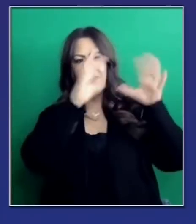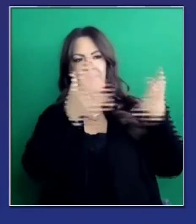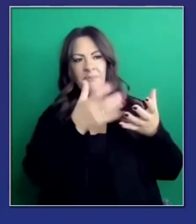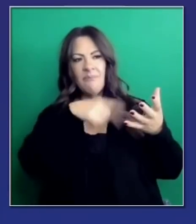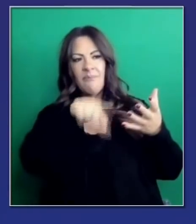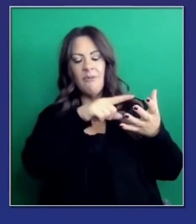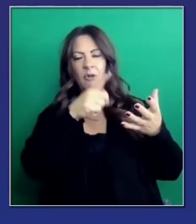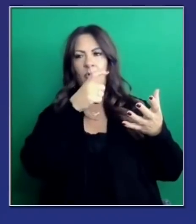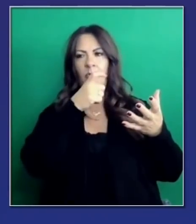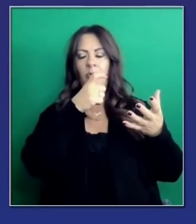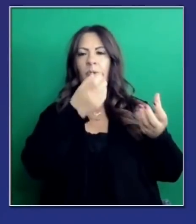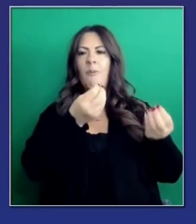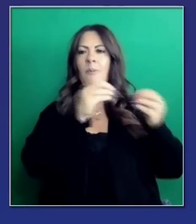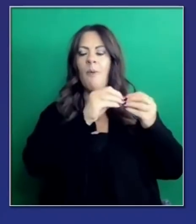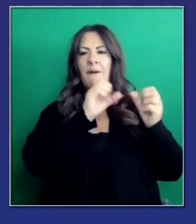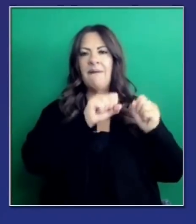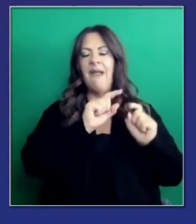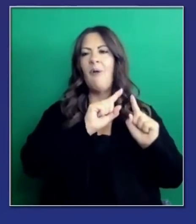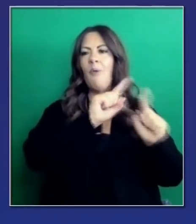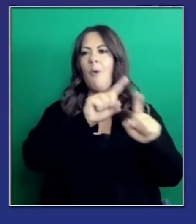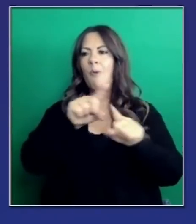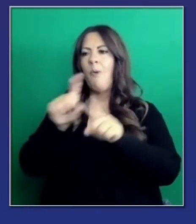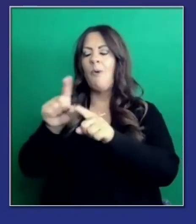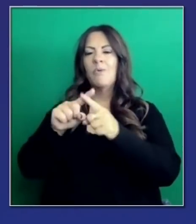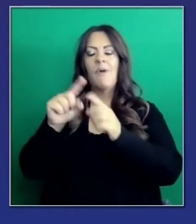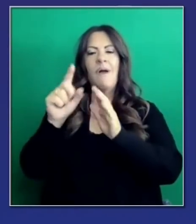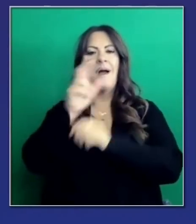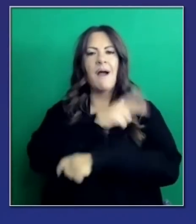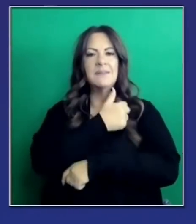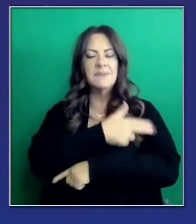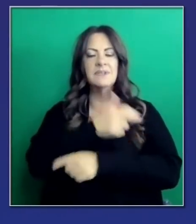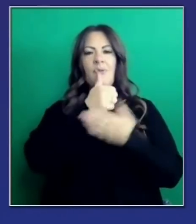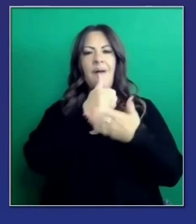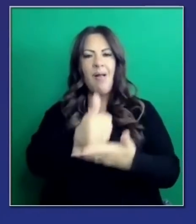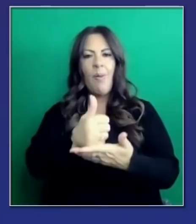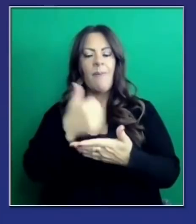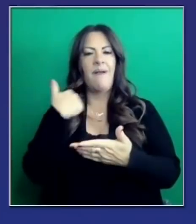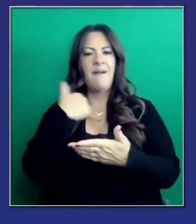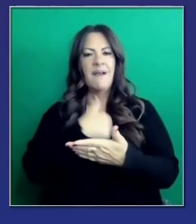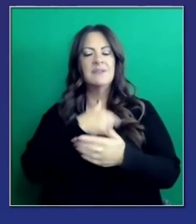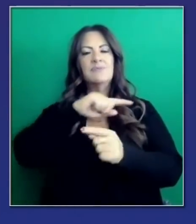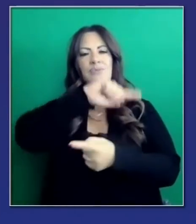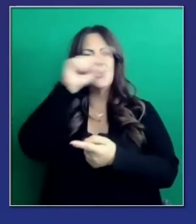THE NUMBER OF STAFF, FEDERAL AND STATE, THAT WE HAVE DEPLOYED IN THE LAST FEW WEEKS.